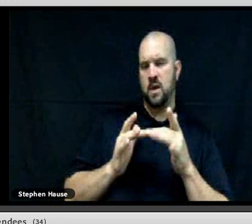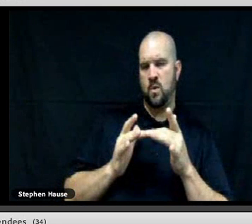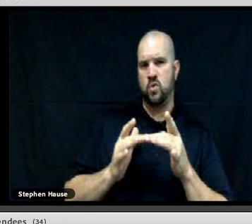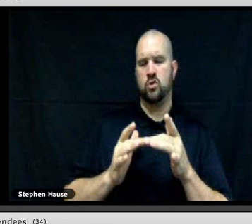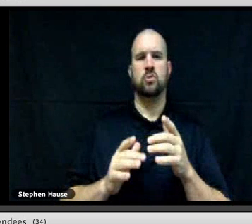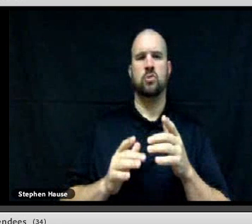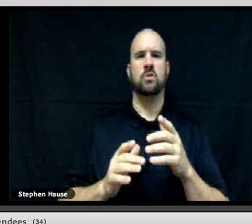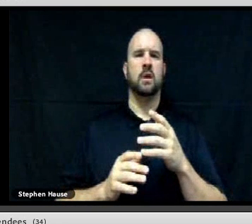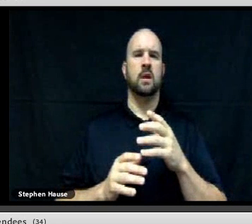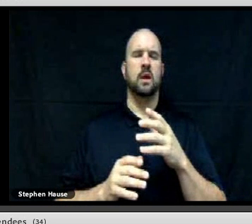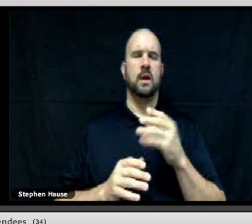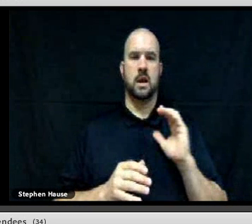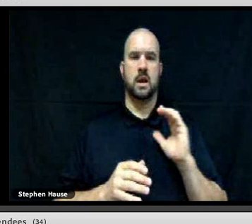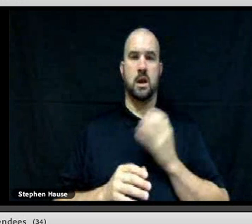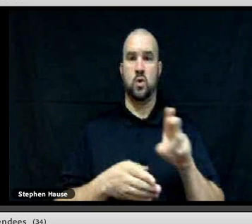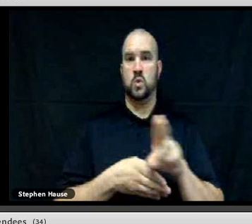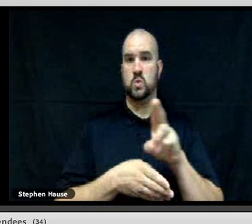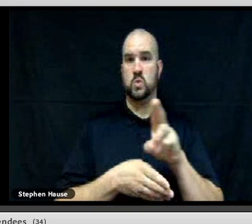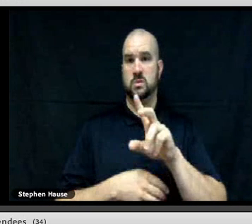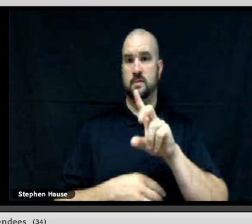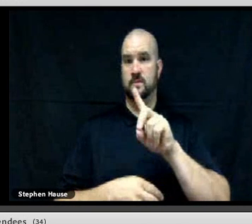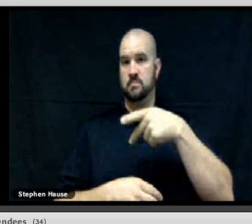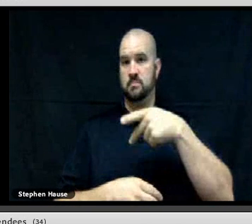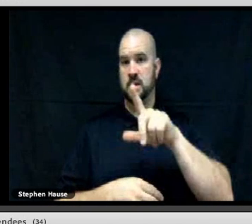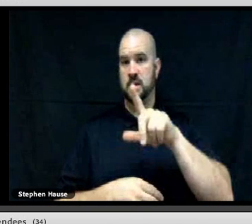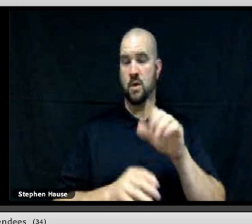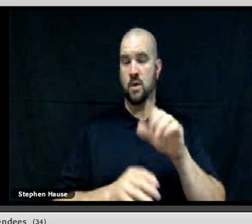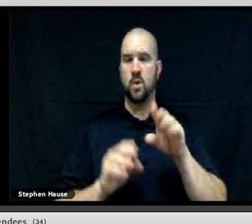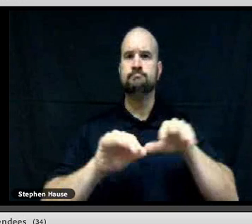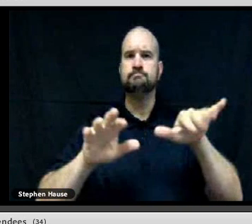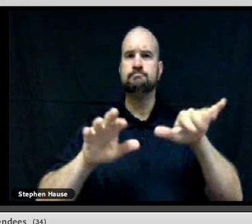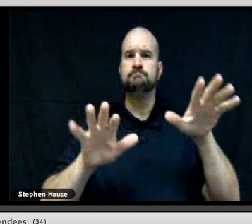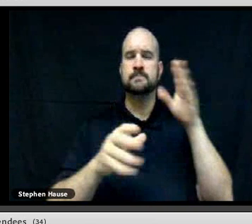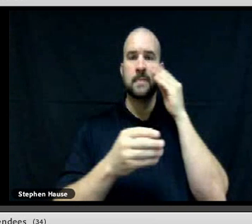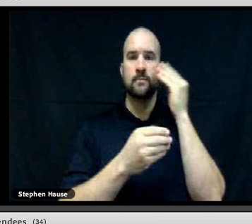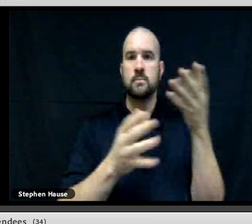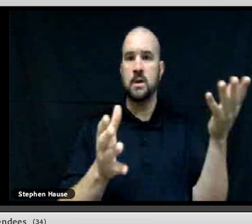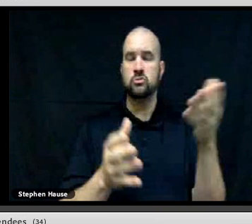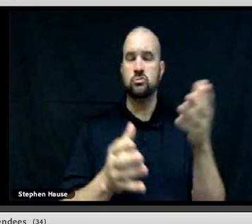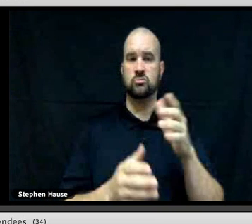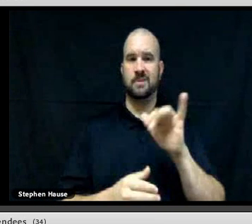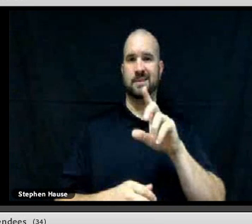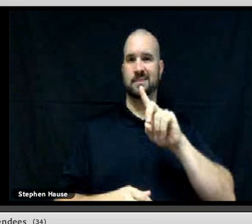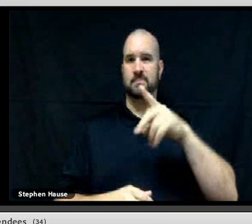Uh, we want to spread the word about the resources that DPLA provides, um, and we also --